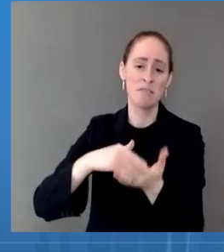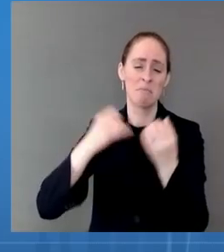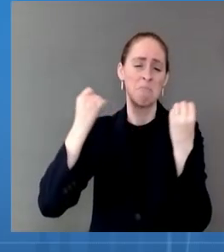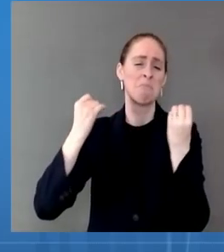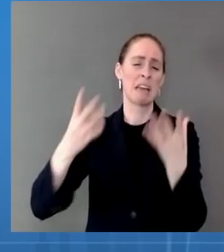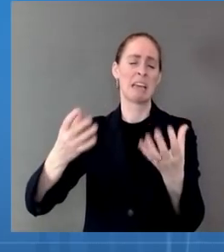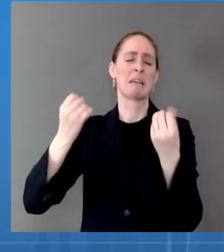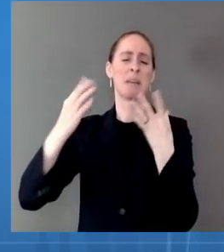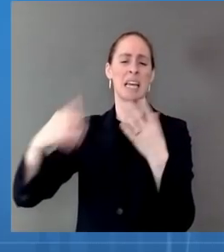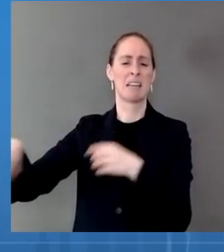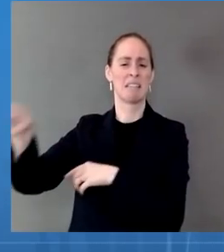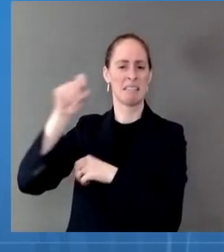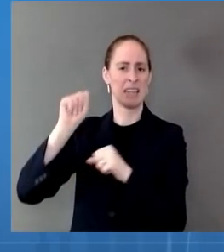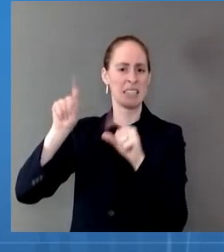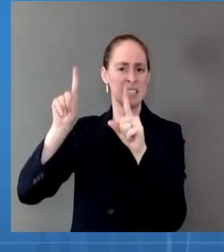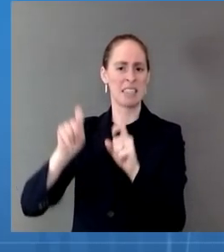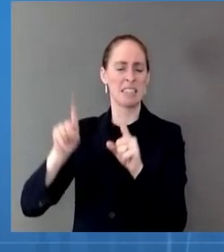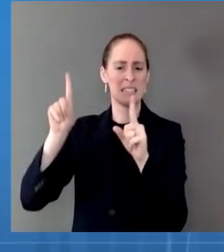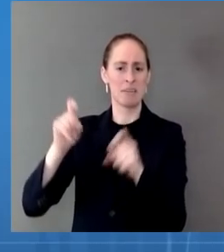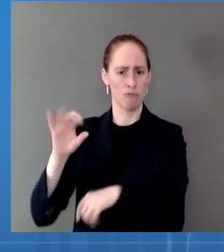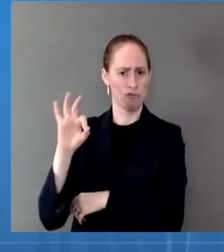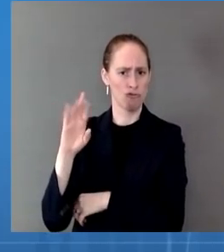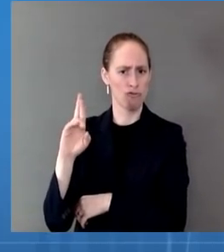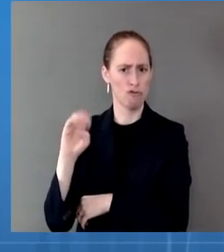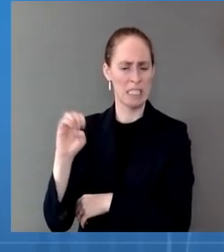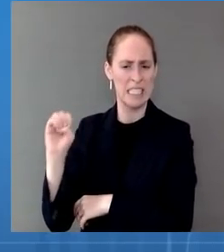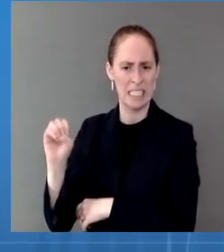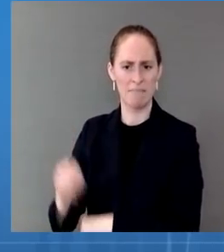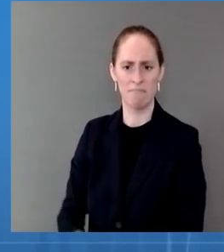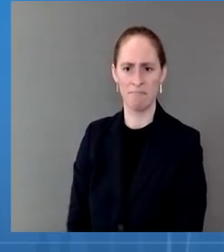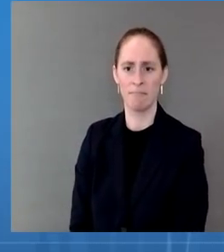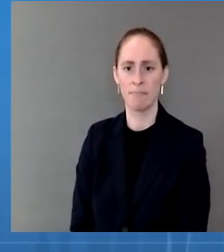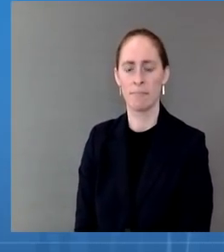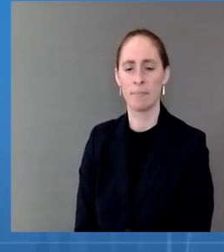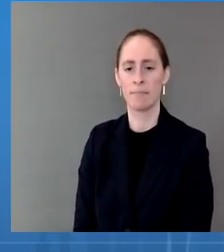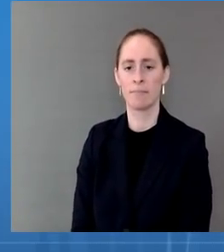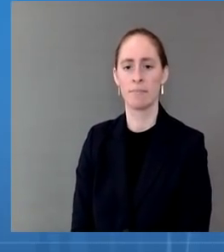to reach and most vulnerable communities. We've created a new, streamlined pathway